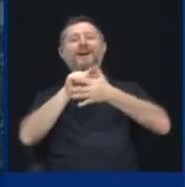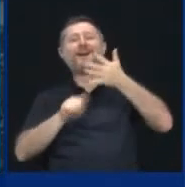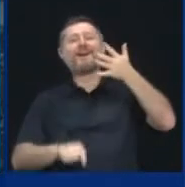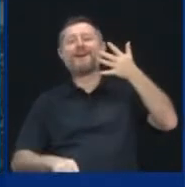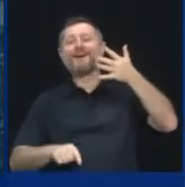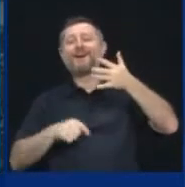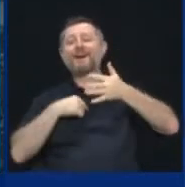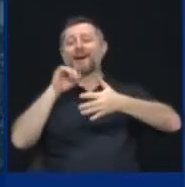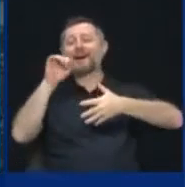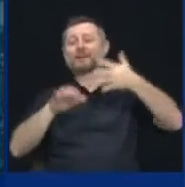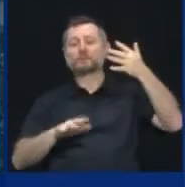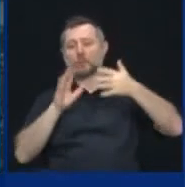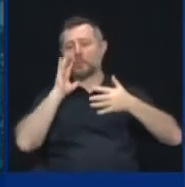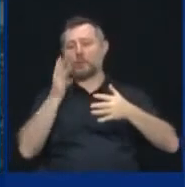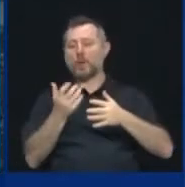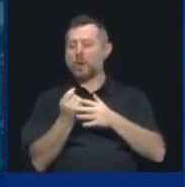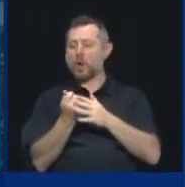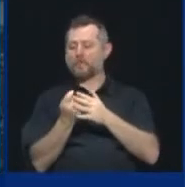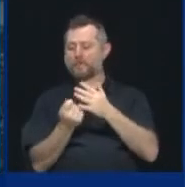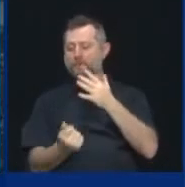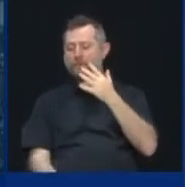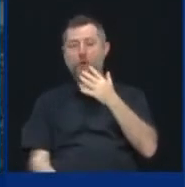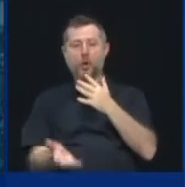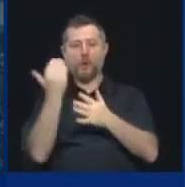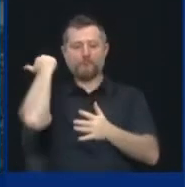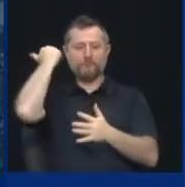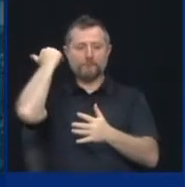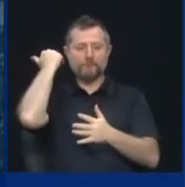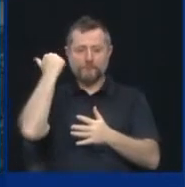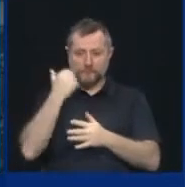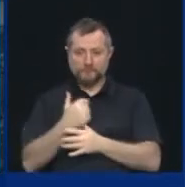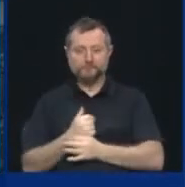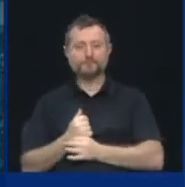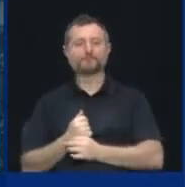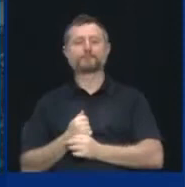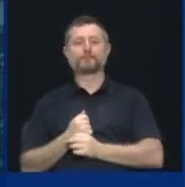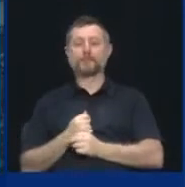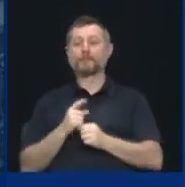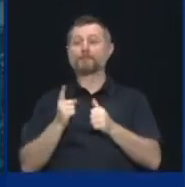THEN WE CAN LIFT THE CAPACITY RESTRICTIONS, SOCIAL DISTANCING,